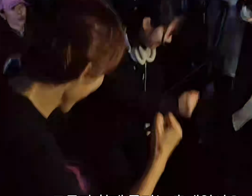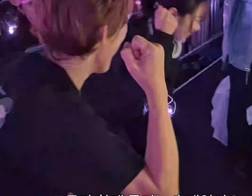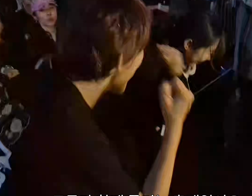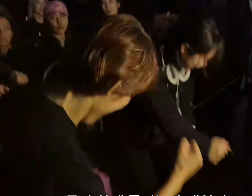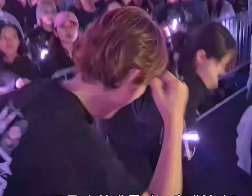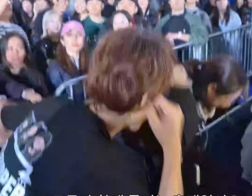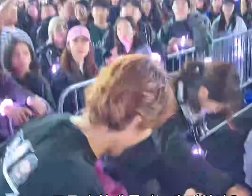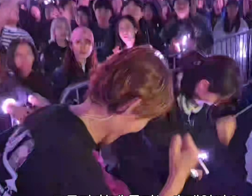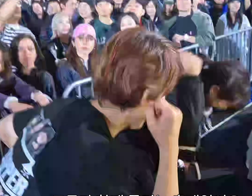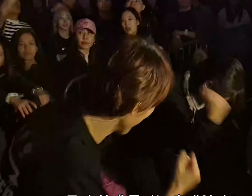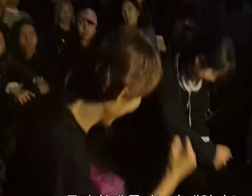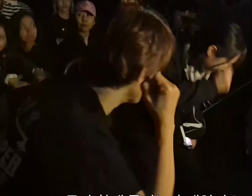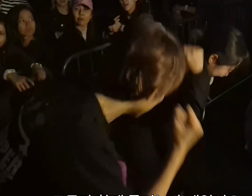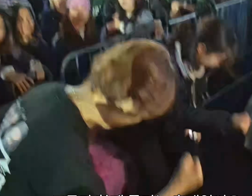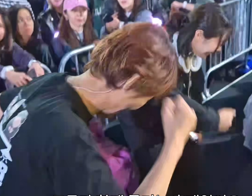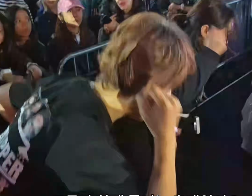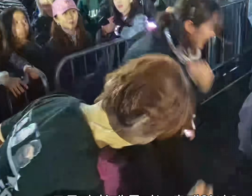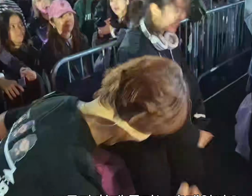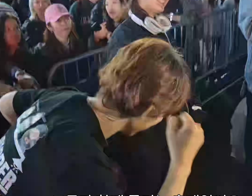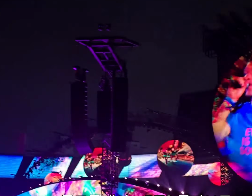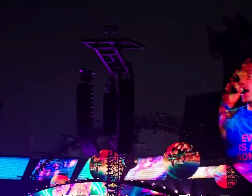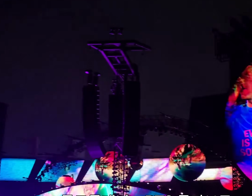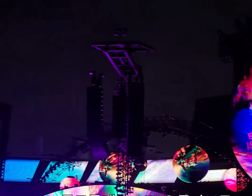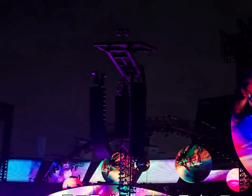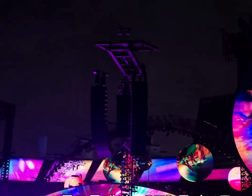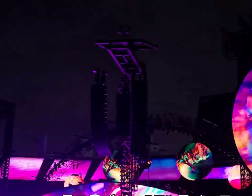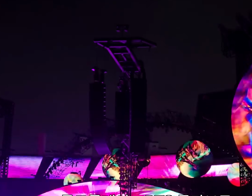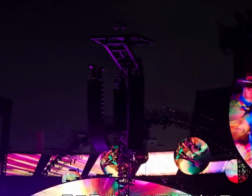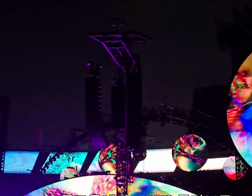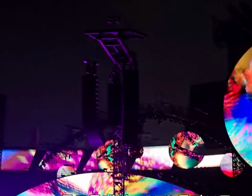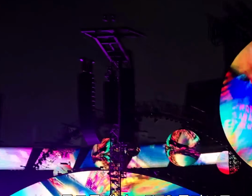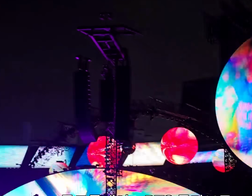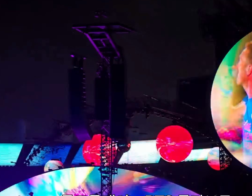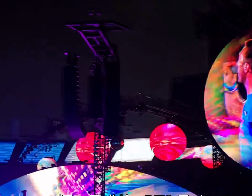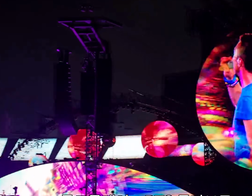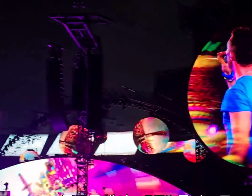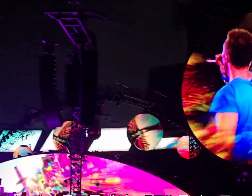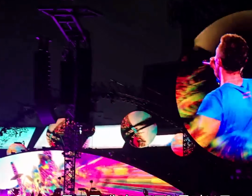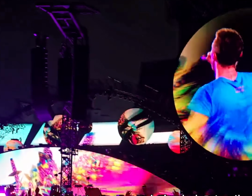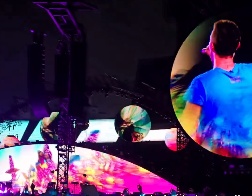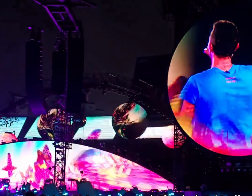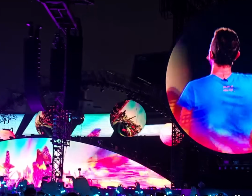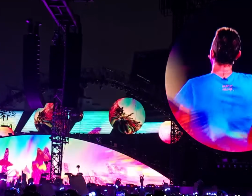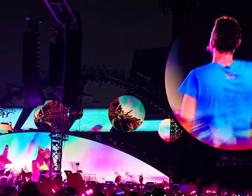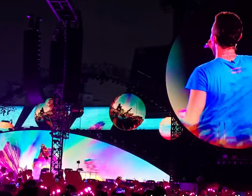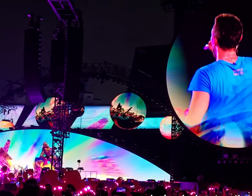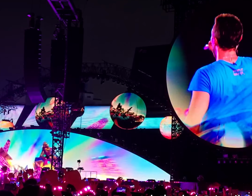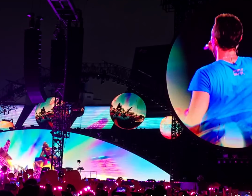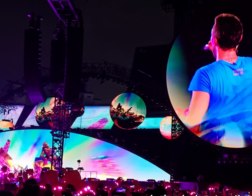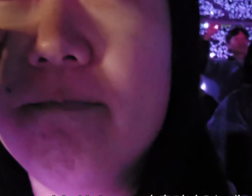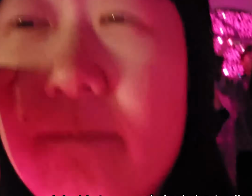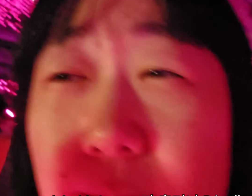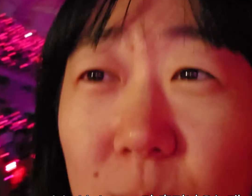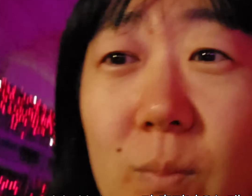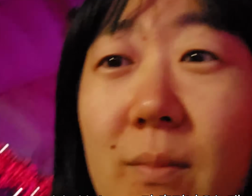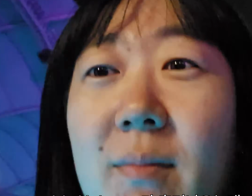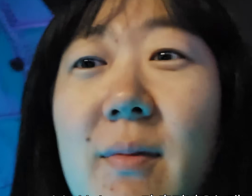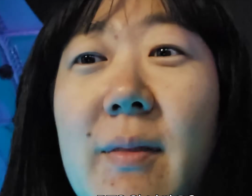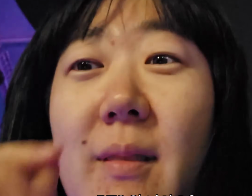It was a festival that everyone enjoyed together. Then came “My Universe” by Coldplay x BTS…